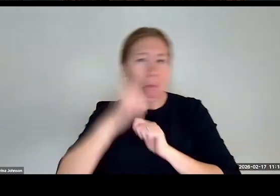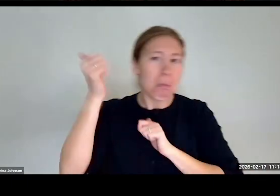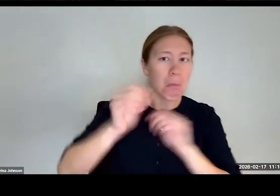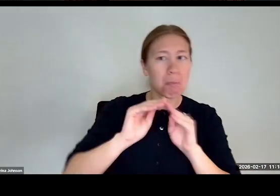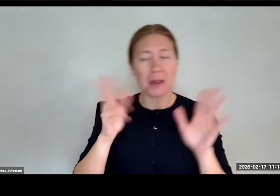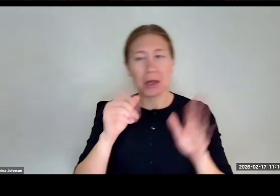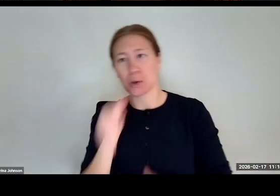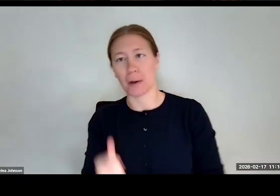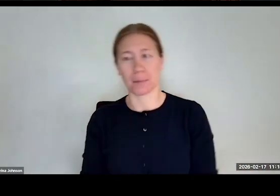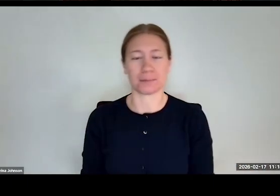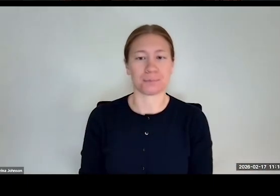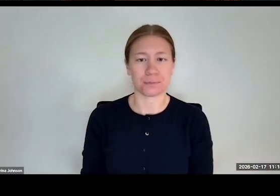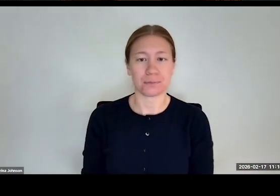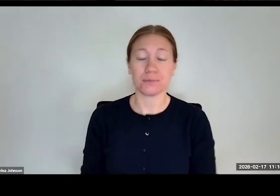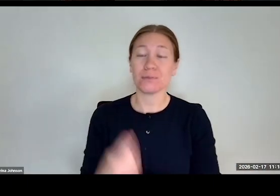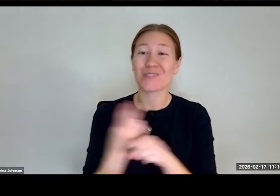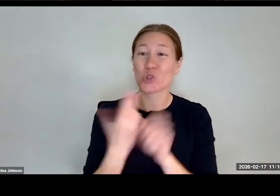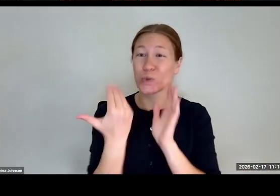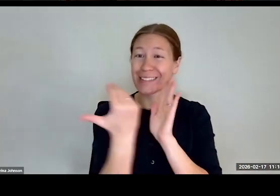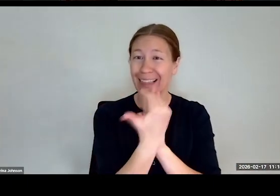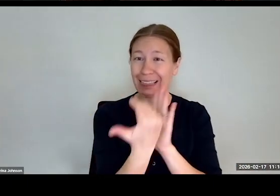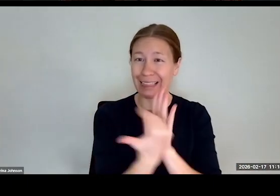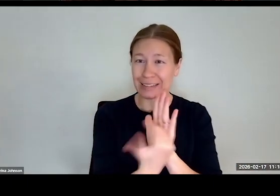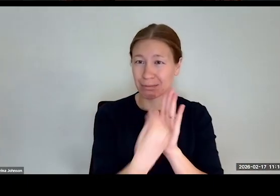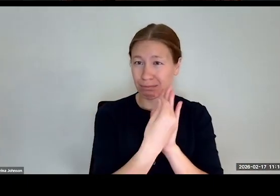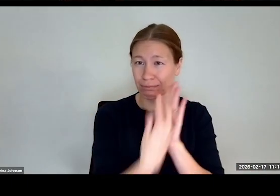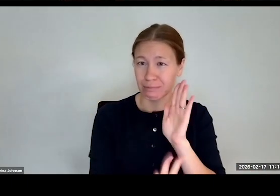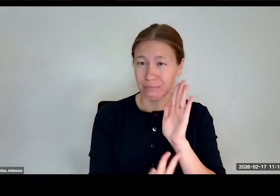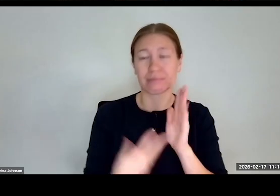Use lists as much as possible instead of dense text heavy paragraphs.